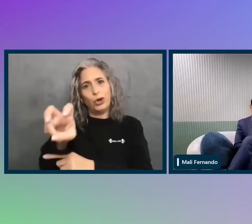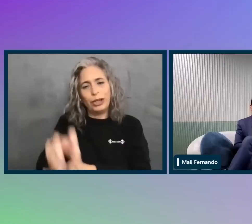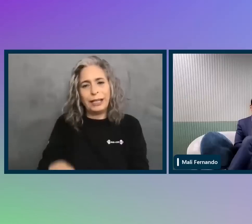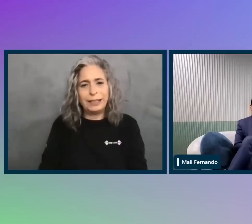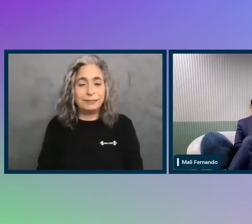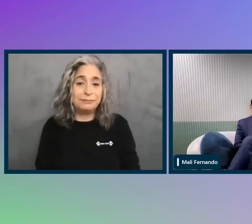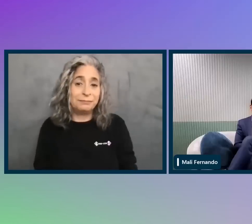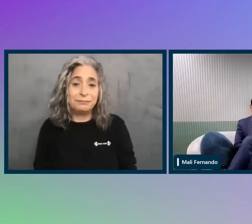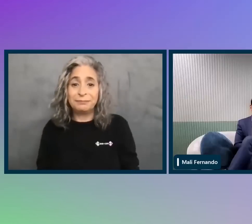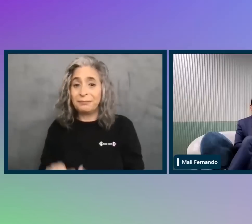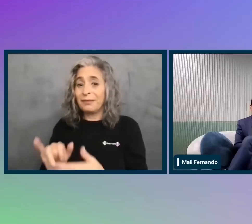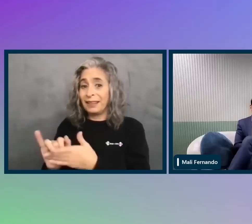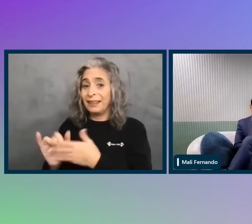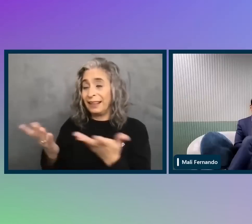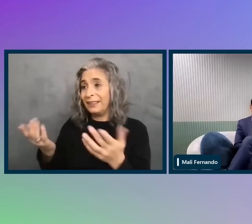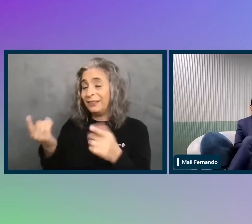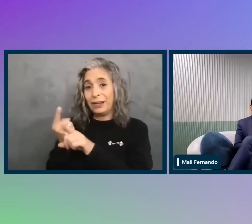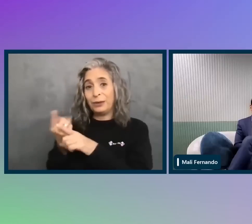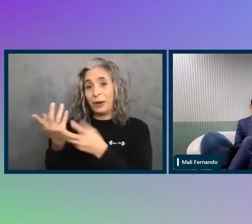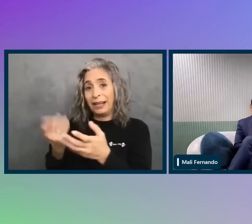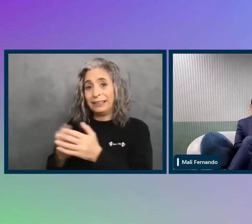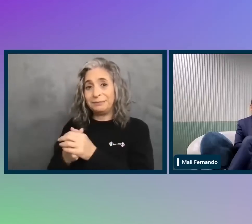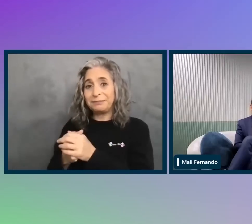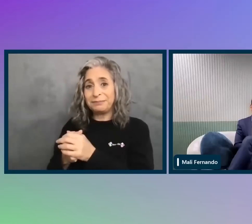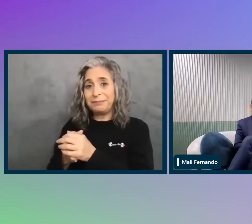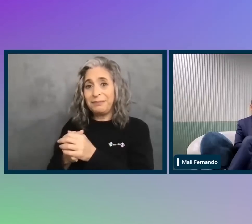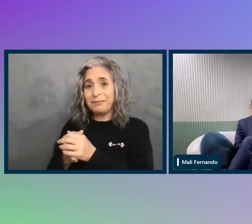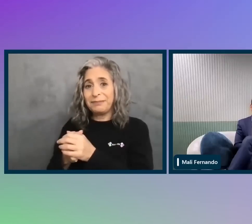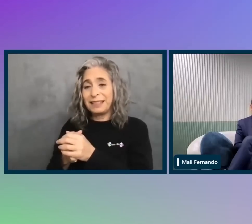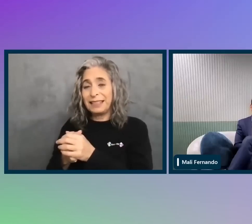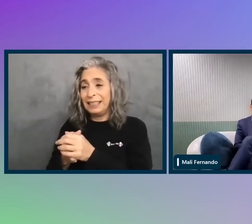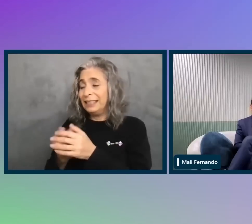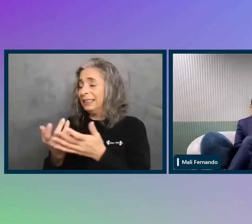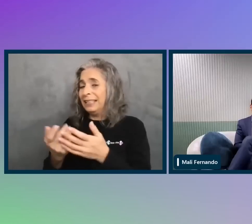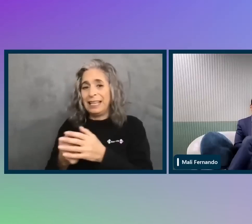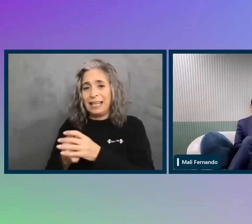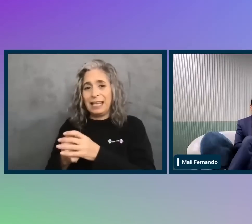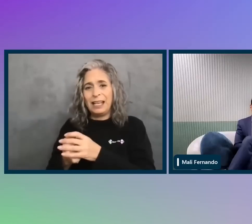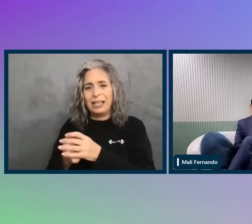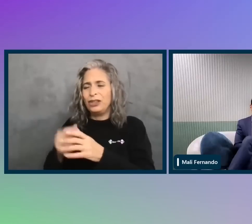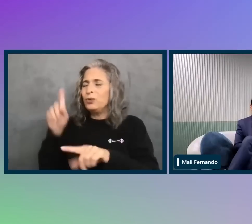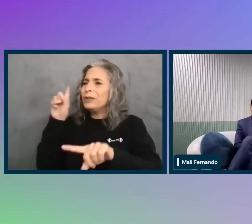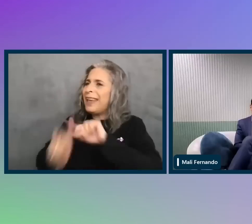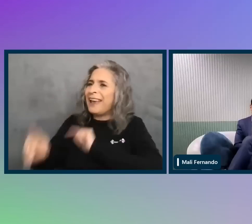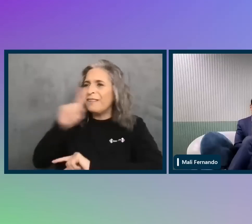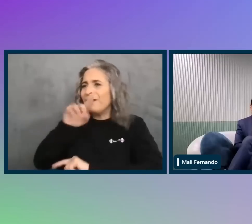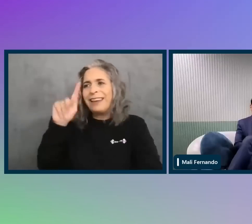It's where the rubber meets the code, right, Mali? Can't fake it till you make it.